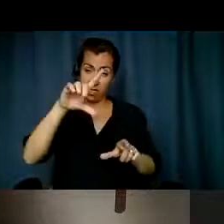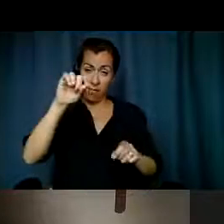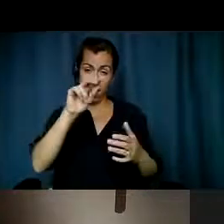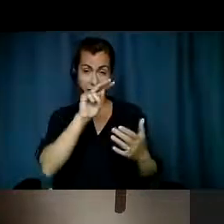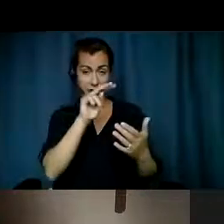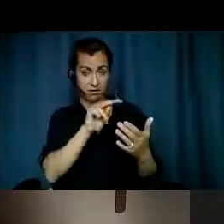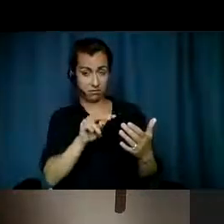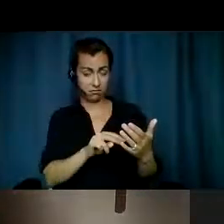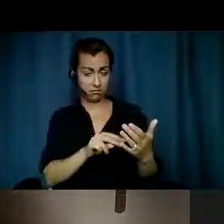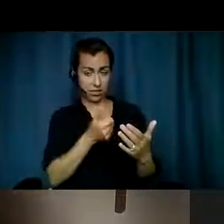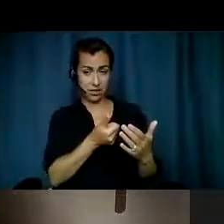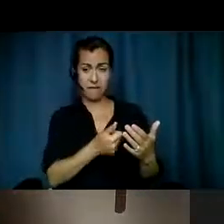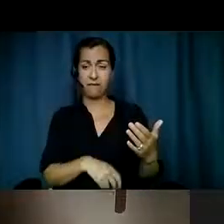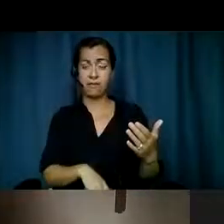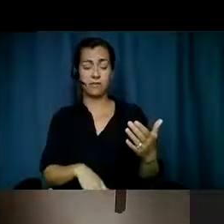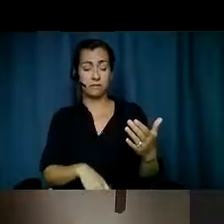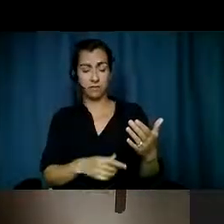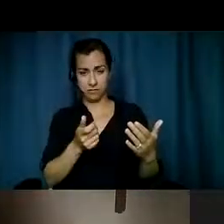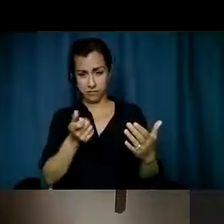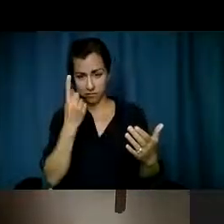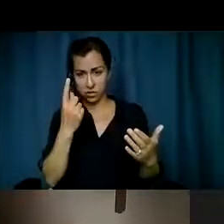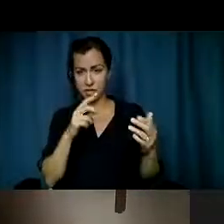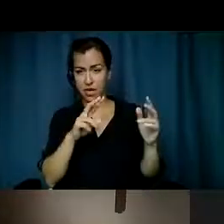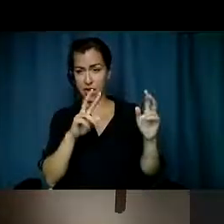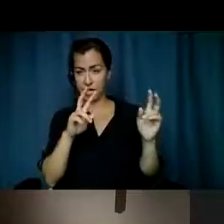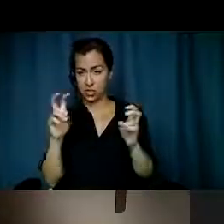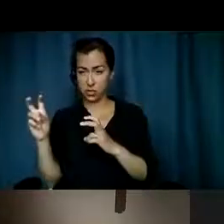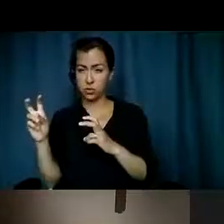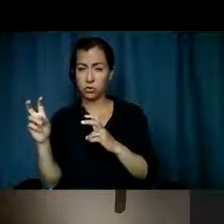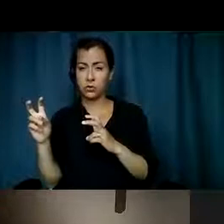Helping you make the right decisions,